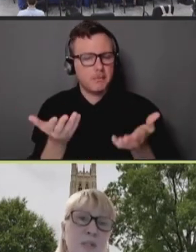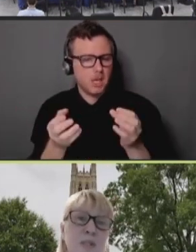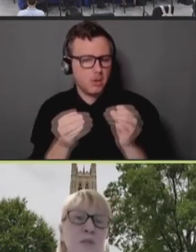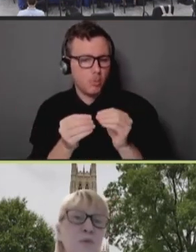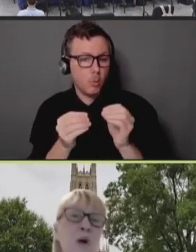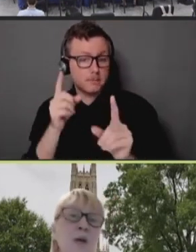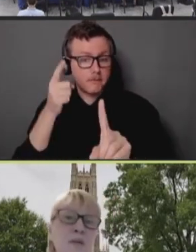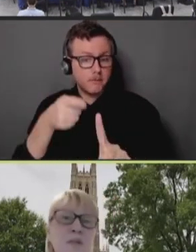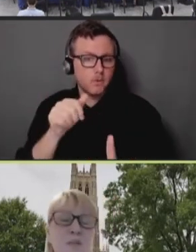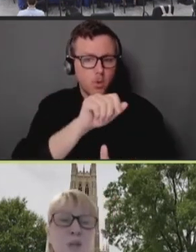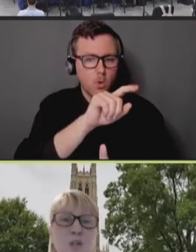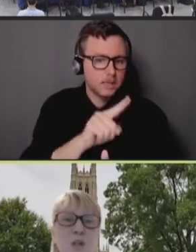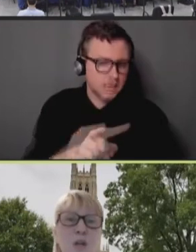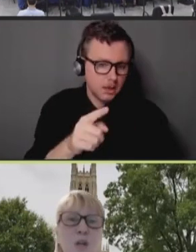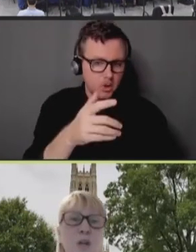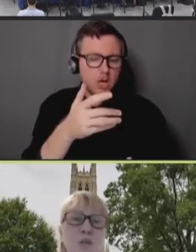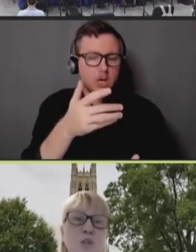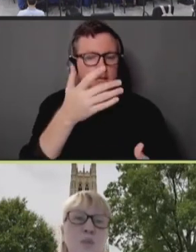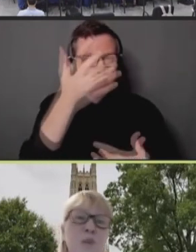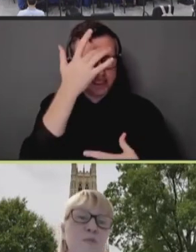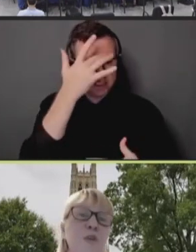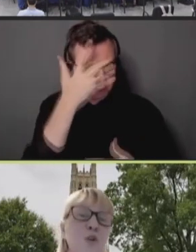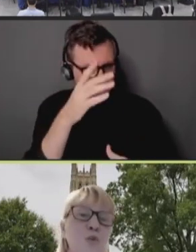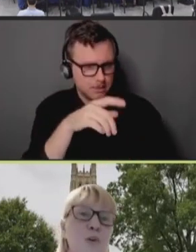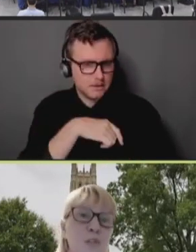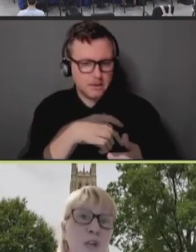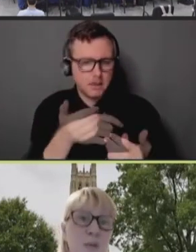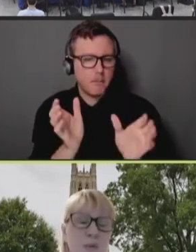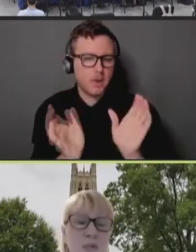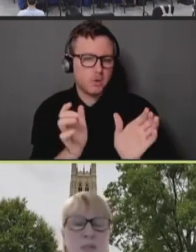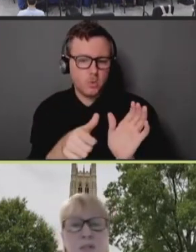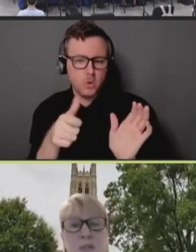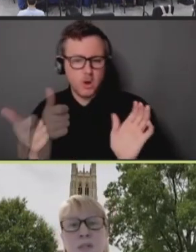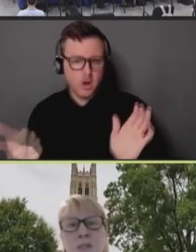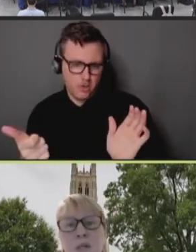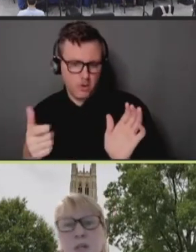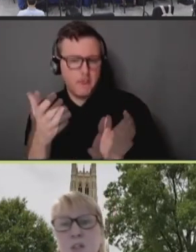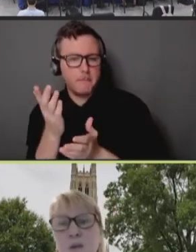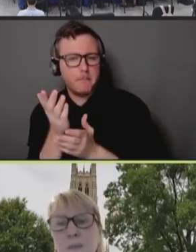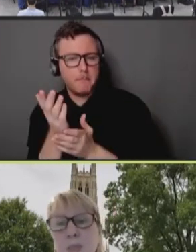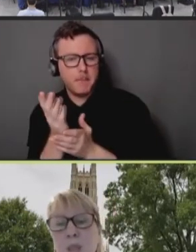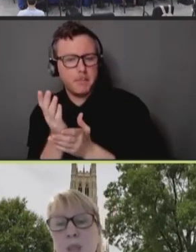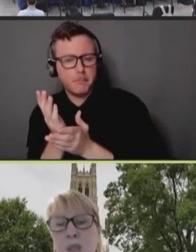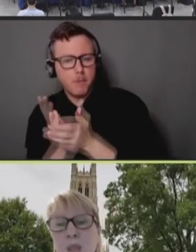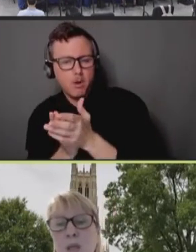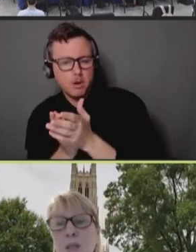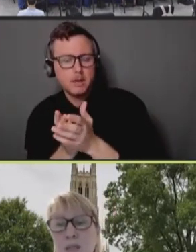or other dementia. So, it's maybe future of Alzheimer's disease as connection.